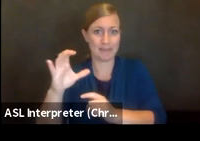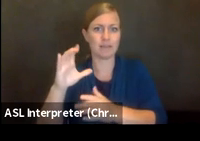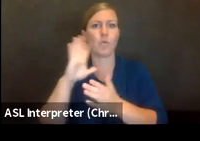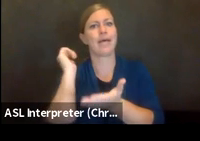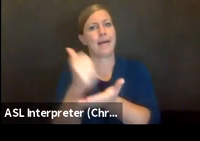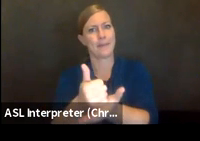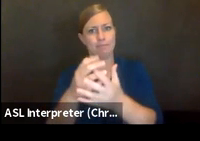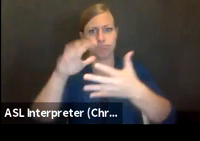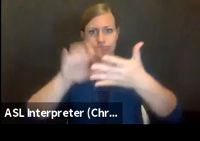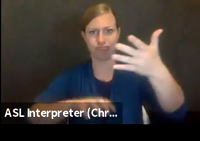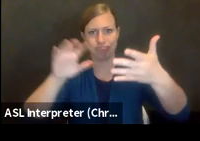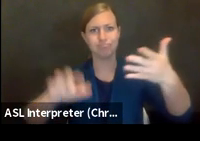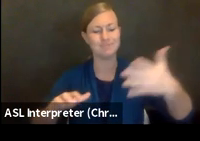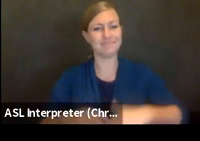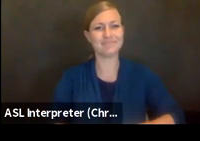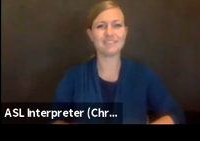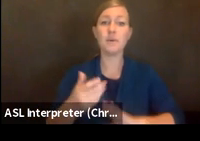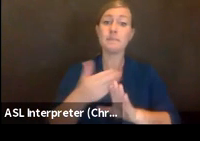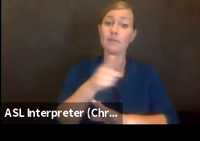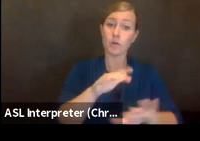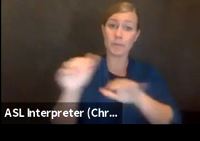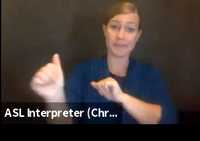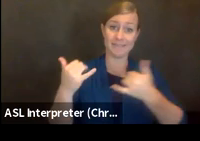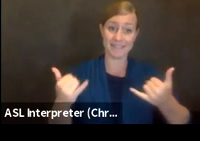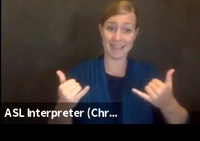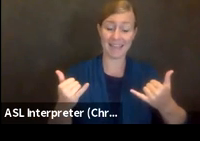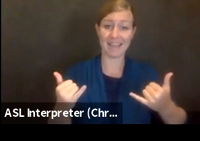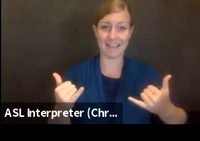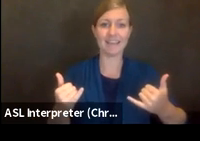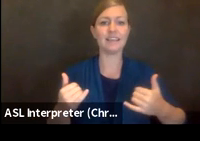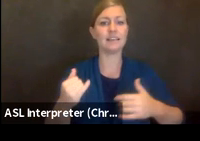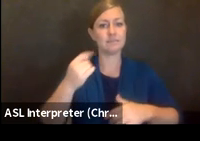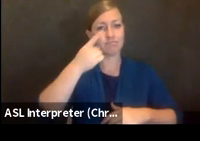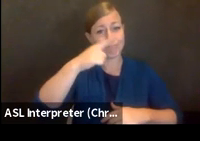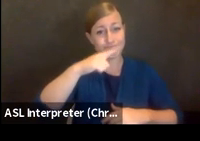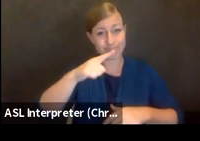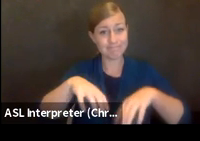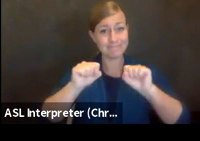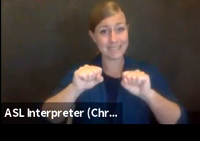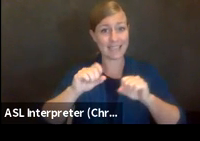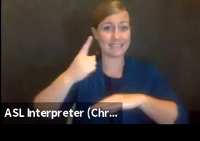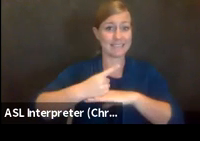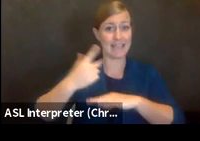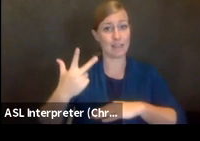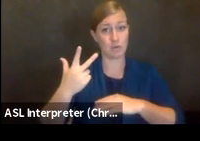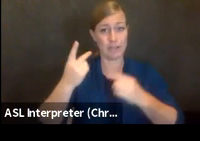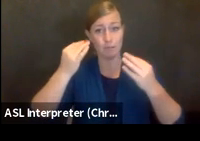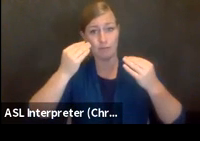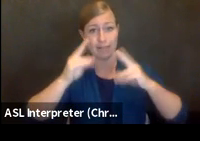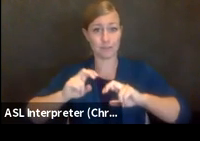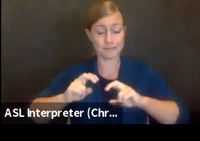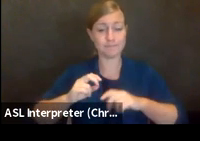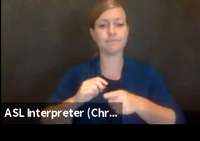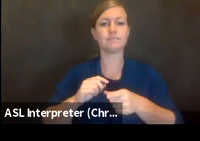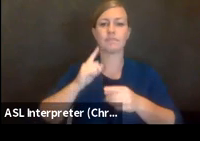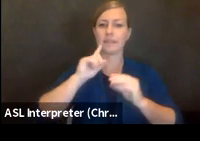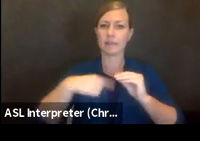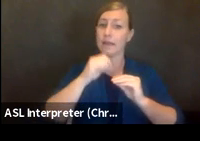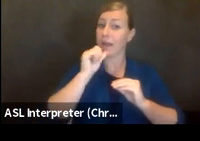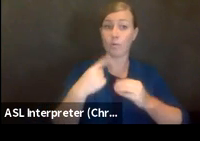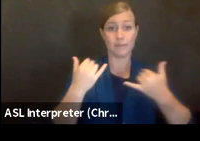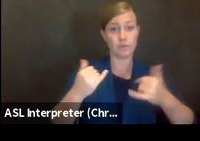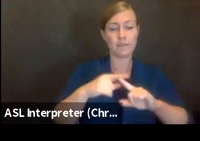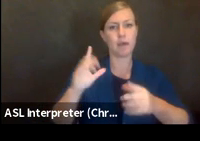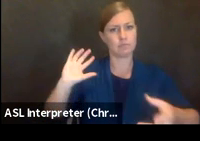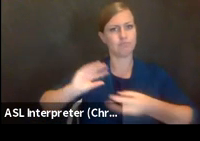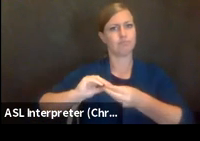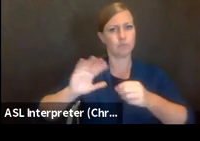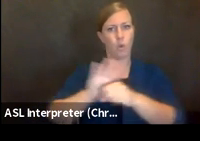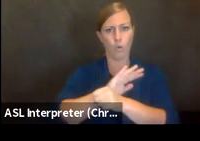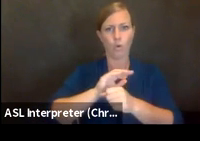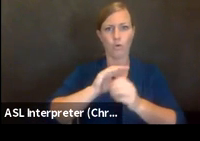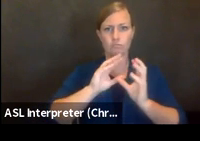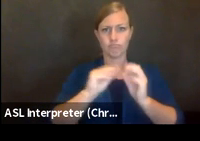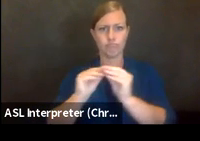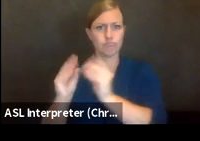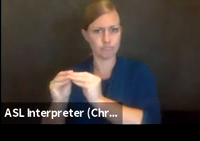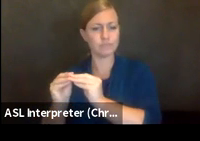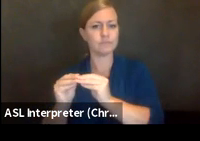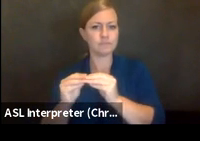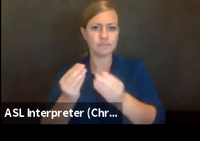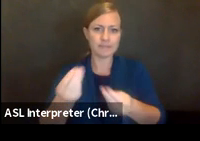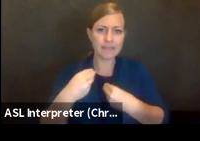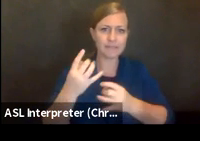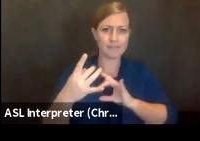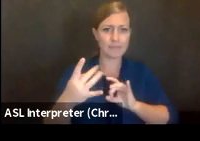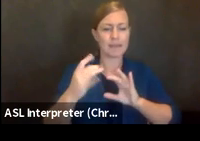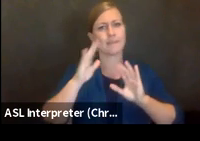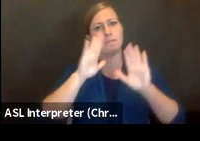ESD 189 - Amy Colburn: So before you leave us today. If you could take our day through reflection. So thinking about not only today but just the whole series. If you could give us a little bit of feedback. That would be wonderful. So, so